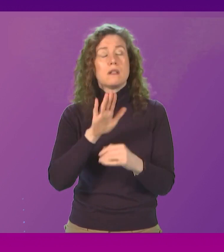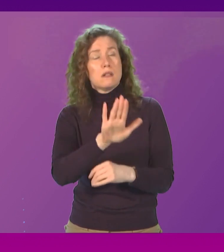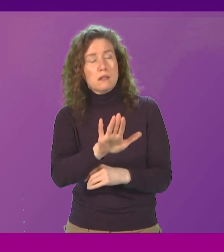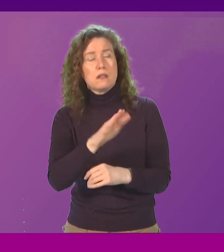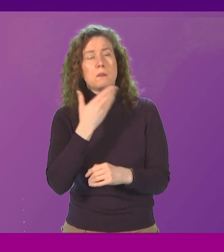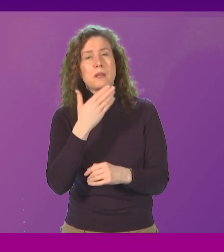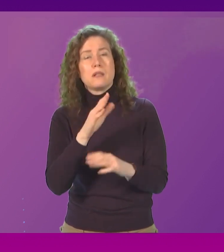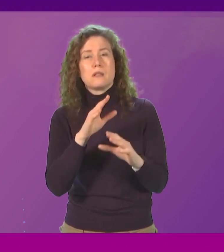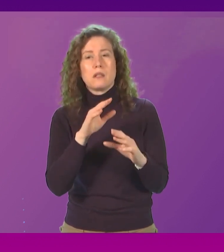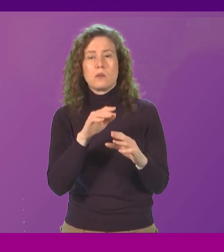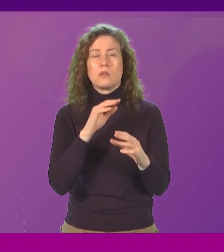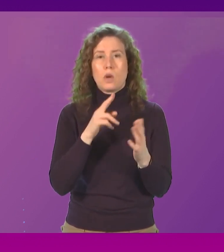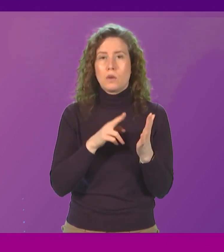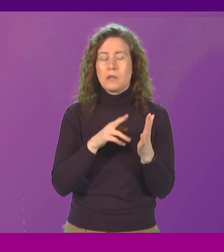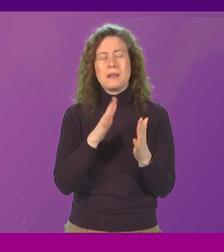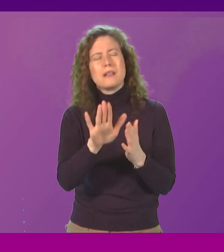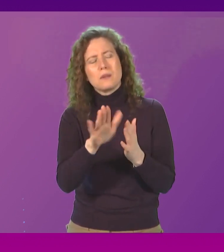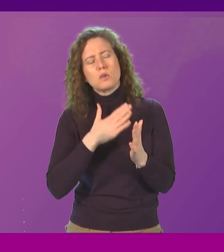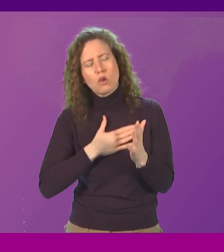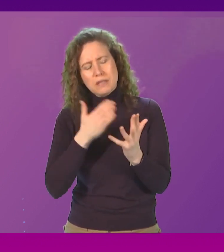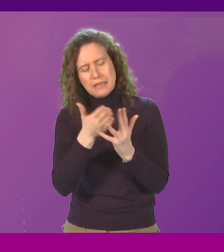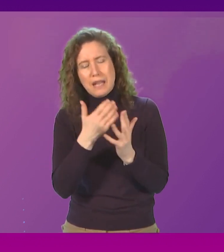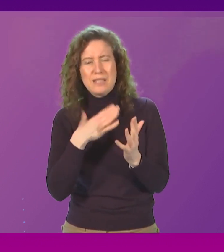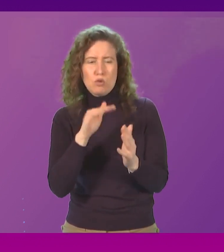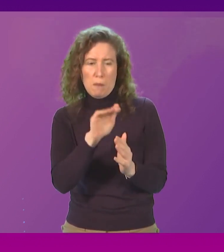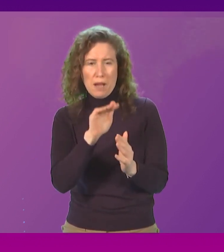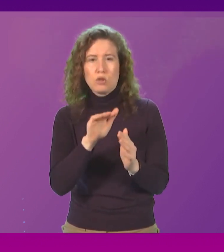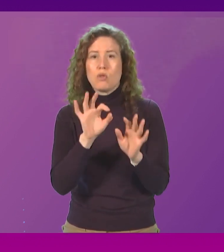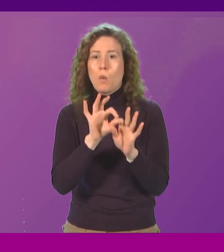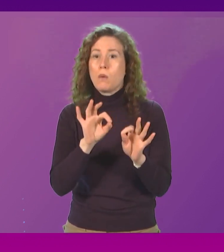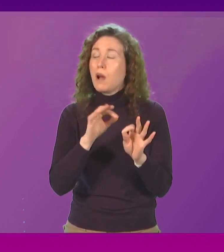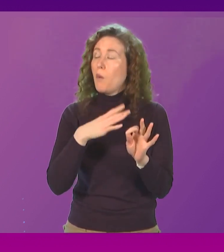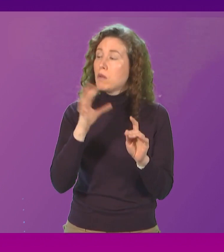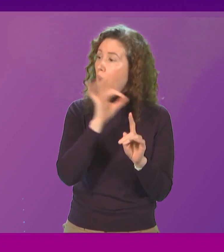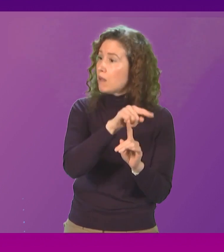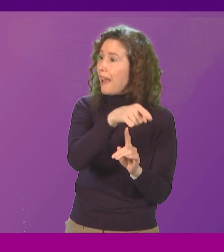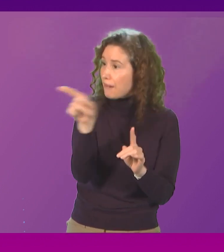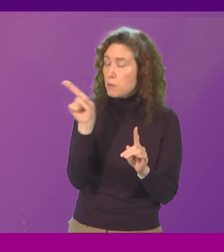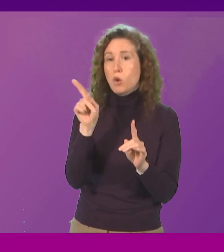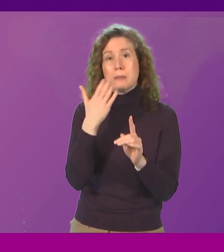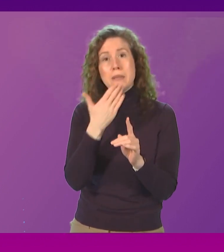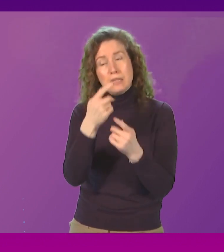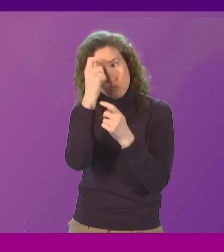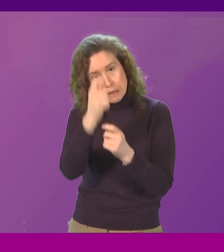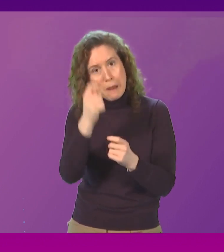with that embarrassing defence— Mr Ross, I remind you that all members are required to treat one another with courtesy and respect at all times.